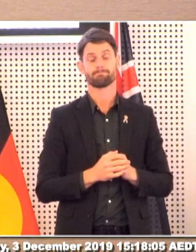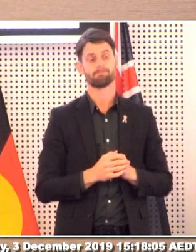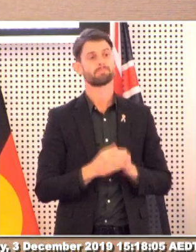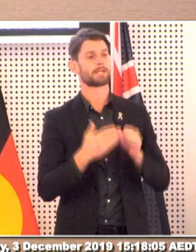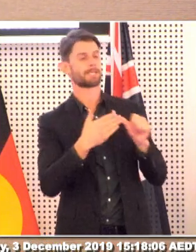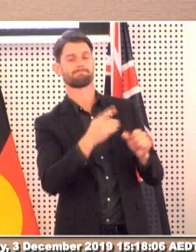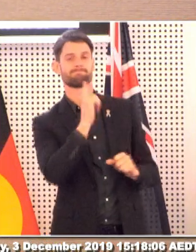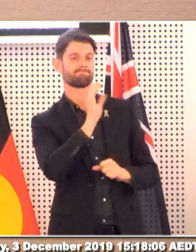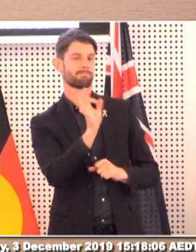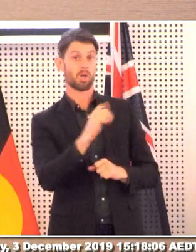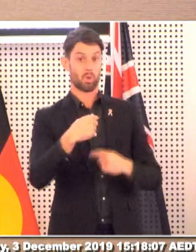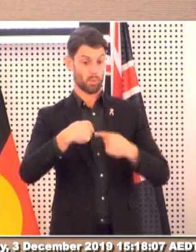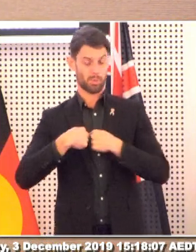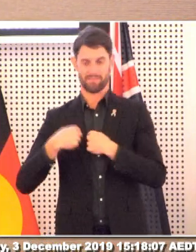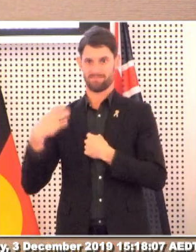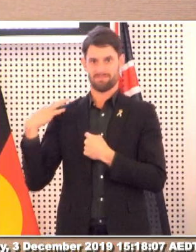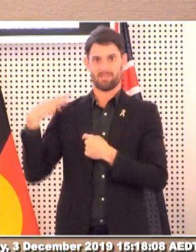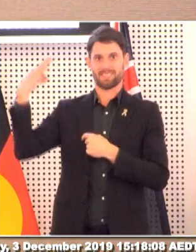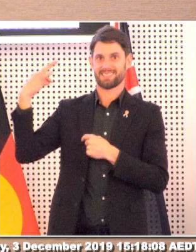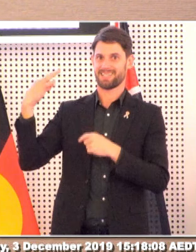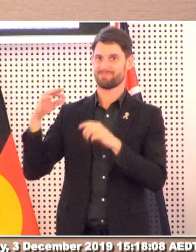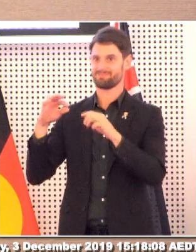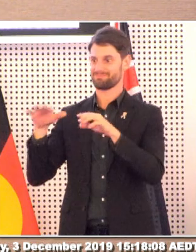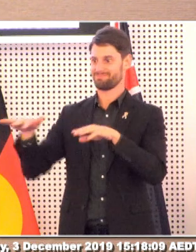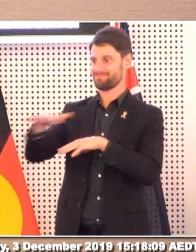I tell you we live on a shoestring and the fact that Community Visitors do the